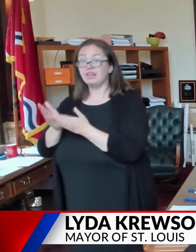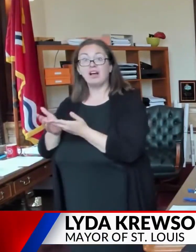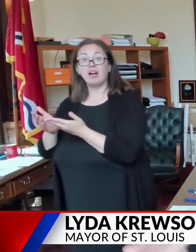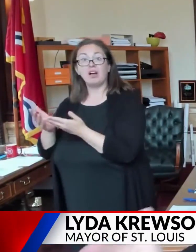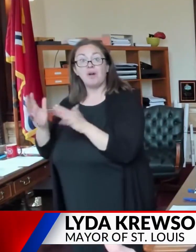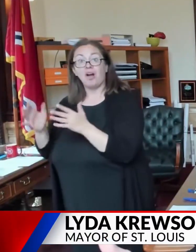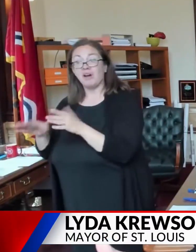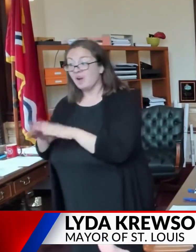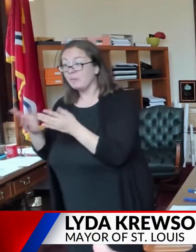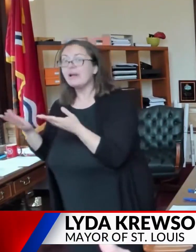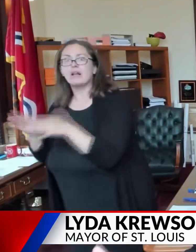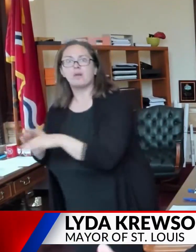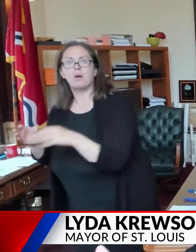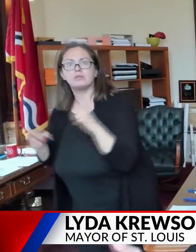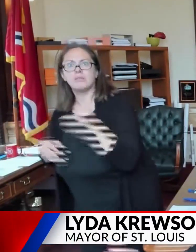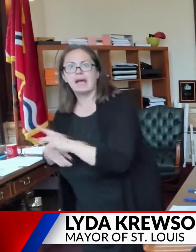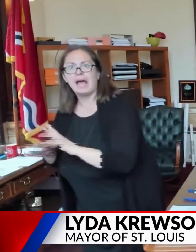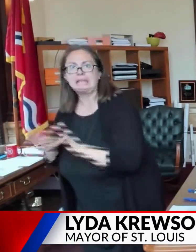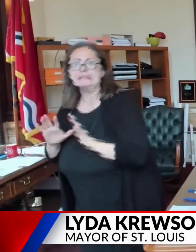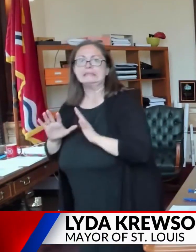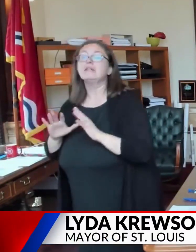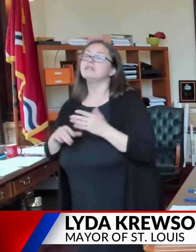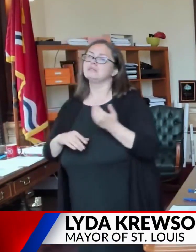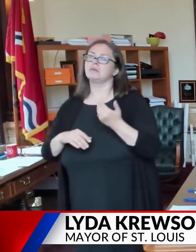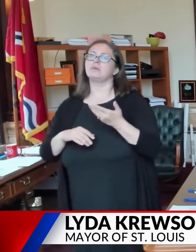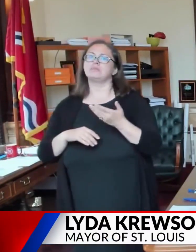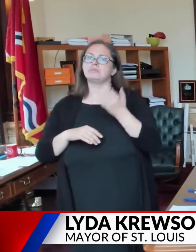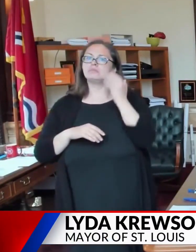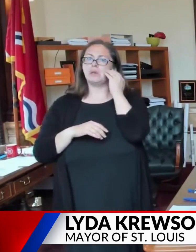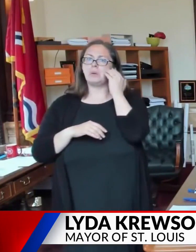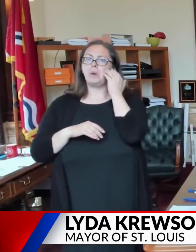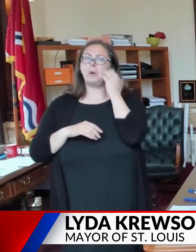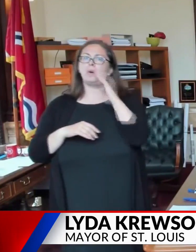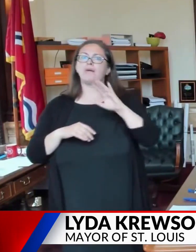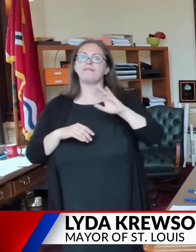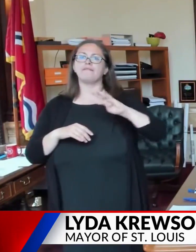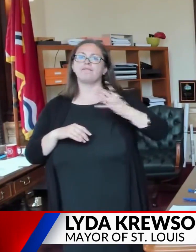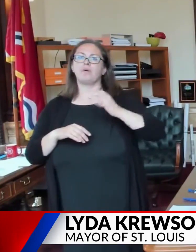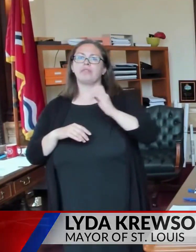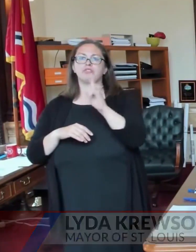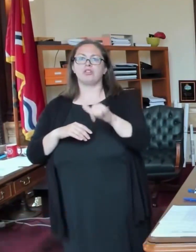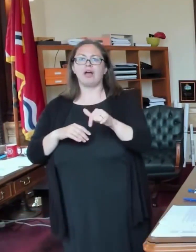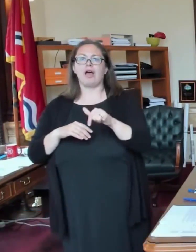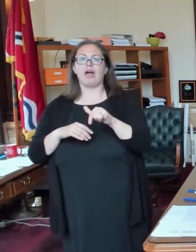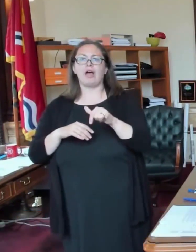TALKED ABOUT BEFORE TO BELOW ONE. WE DON'T WANT TO HAVE TO PULL BACK ON REOPENING. YOU